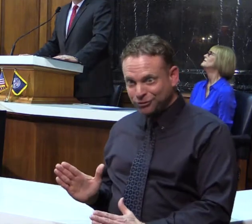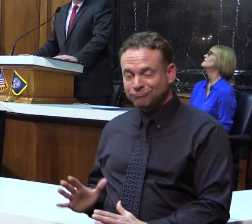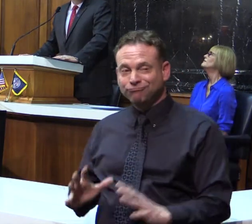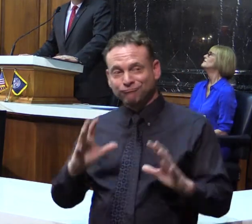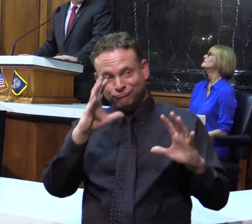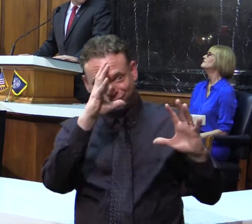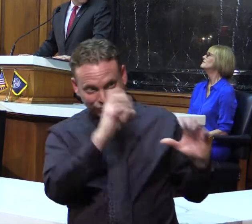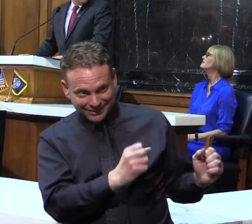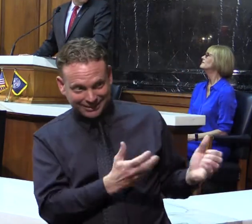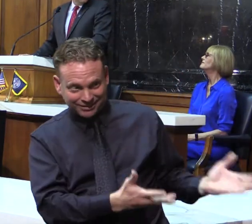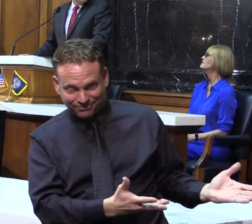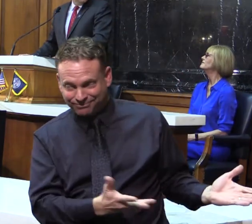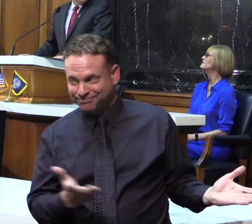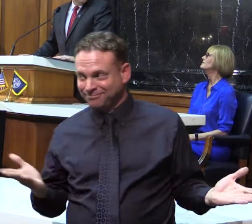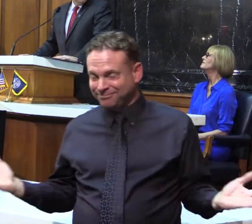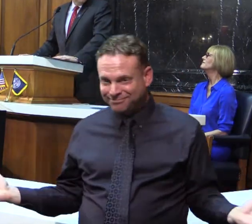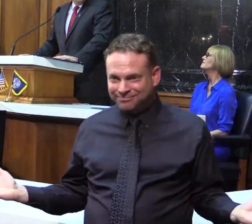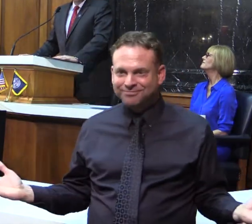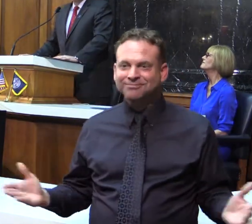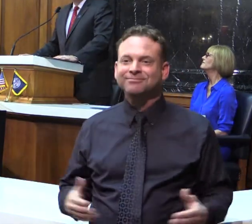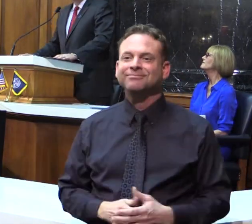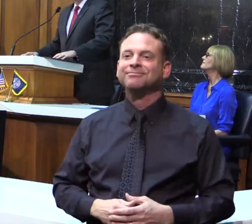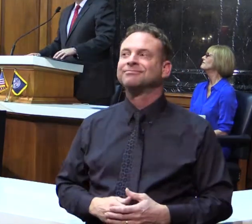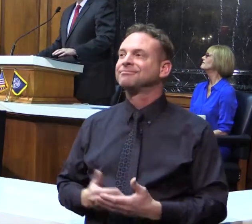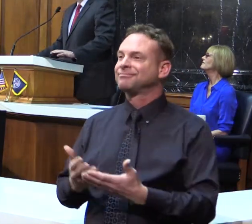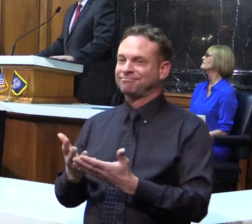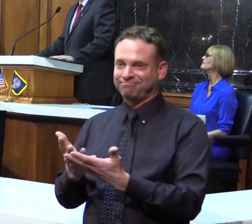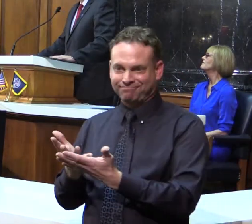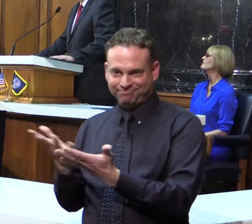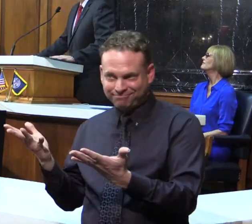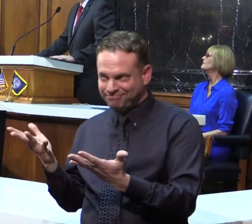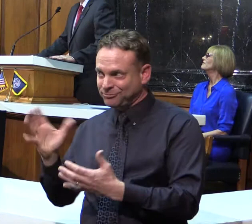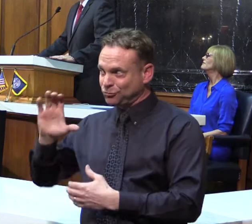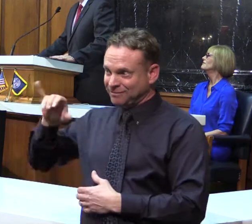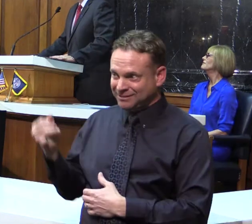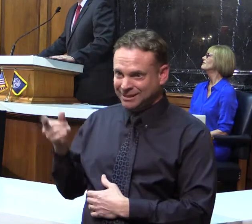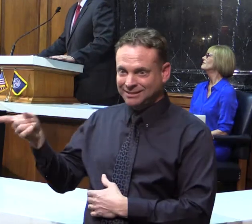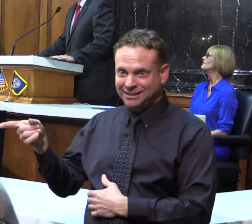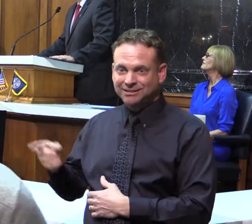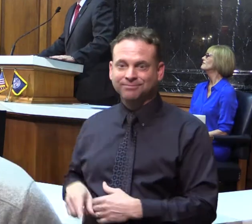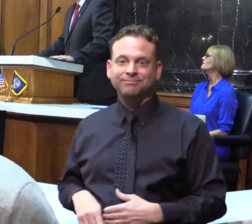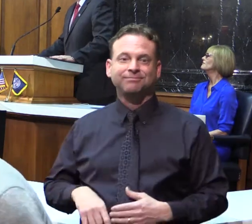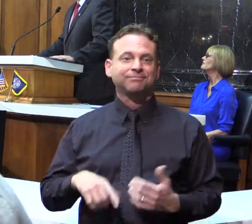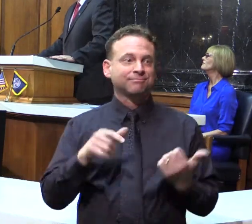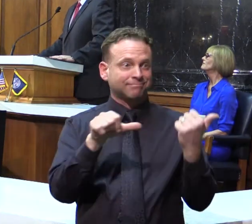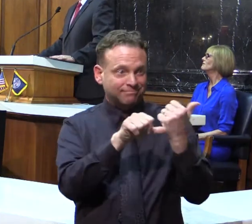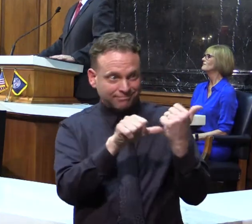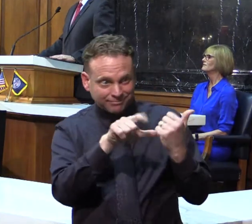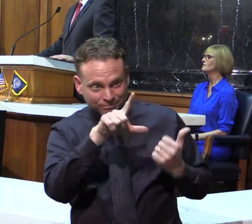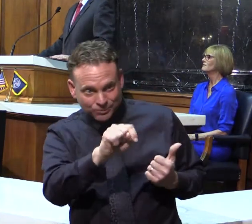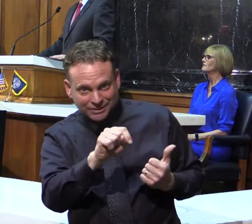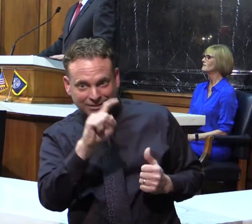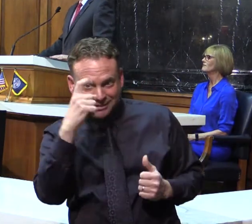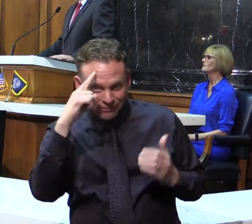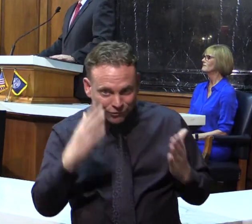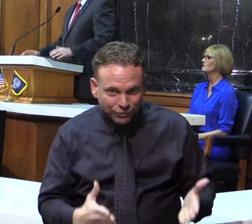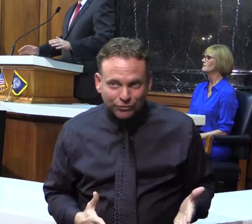Madam Chief Justice …Lt. Governor … Members of the General Assembly …